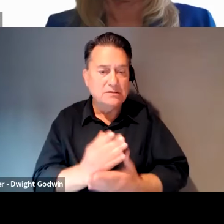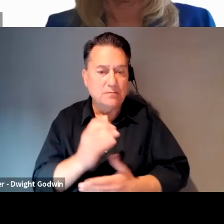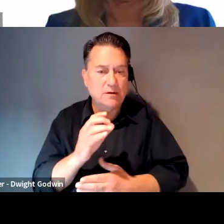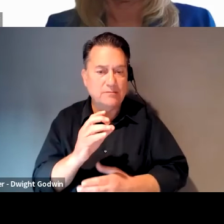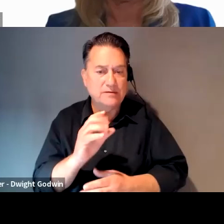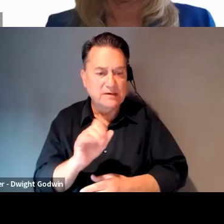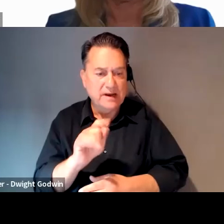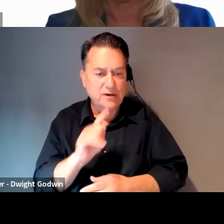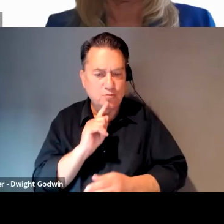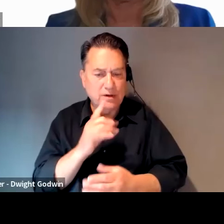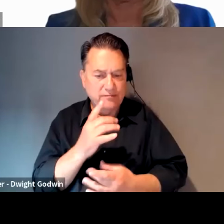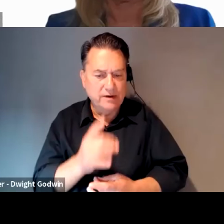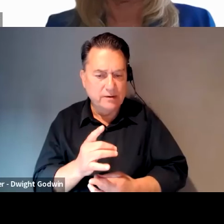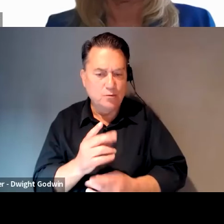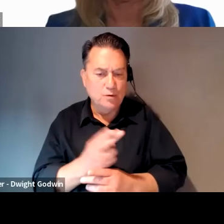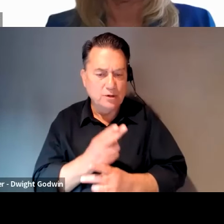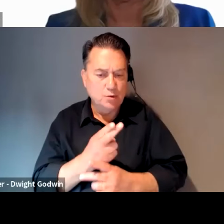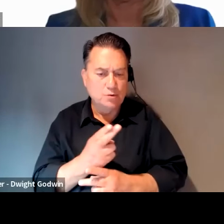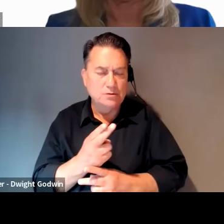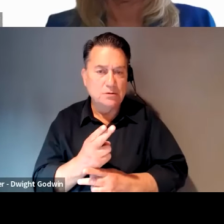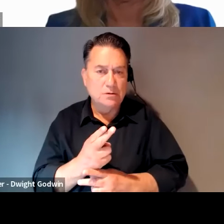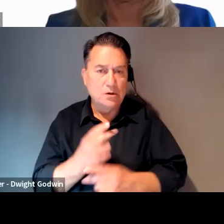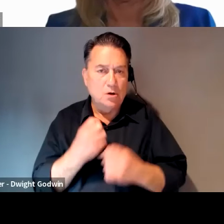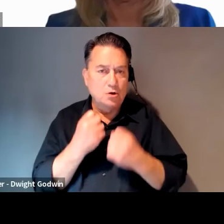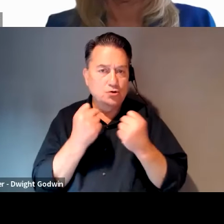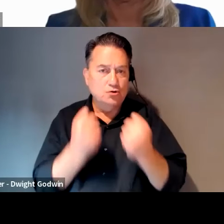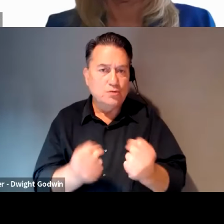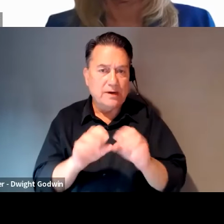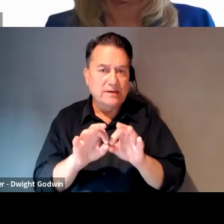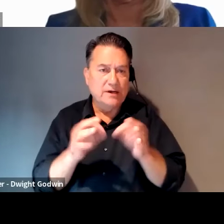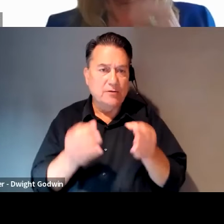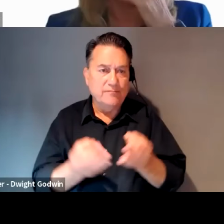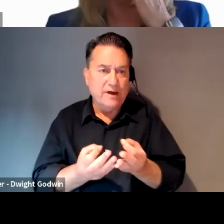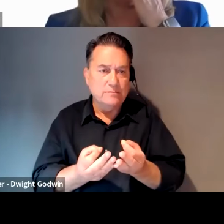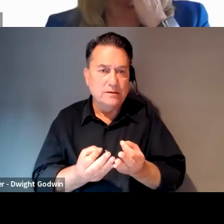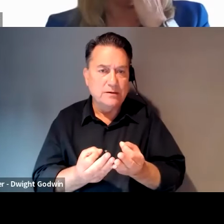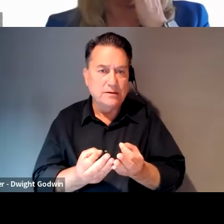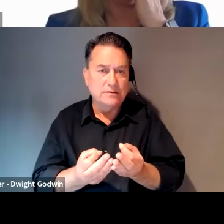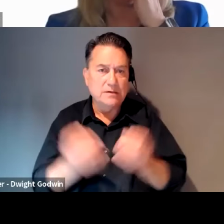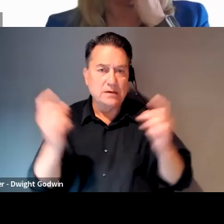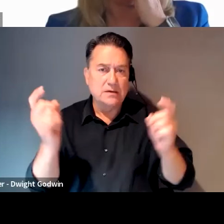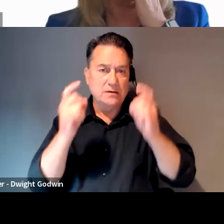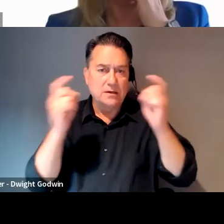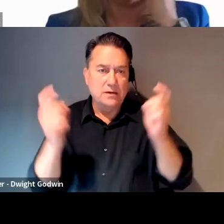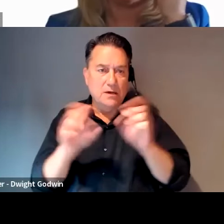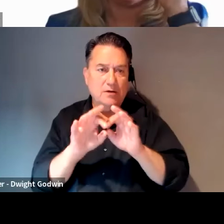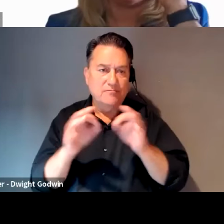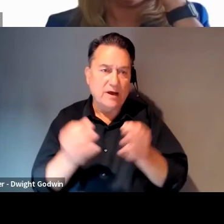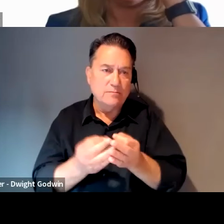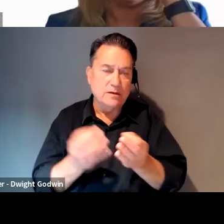was that we do use strengthening families. There's celebrating families, there's a bunch of similar models